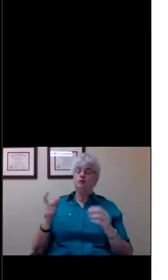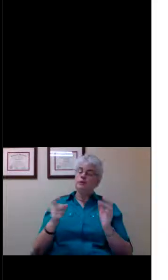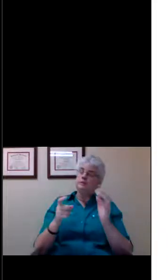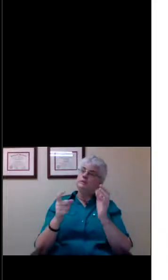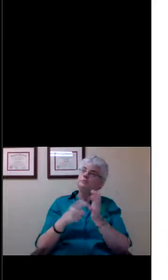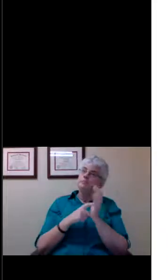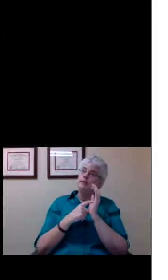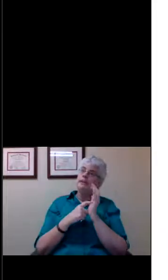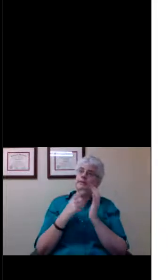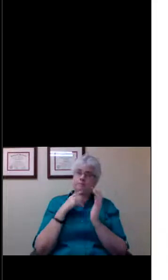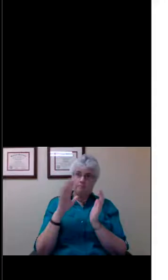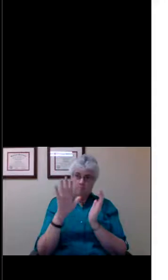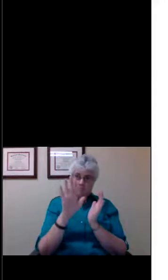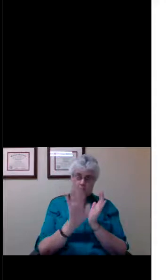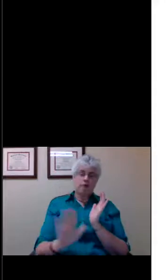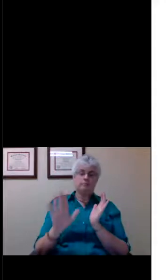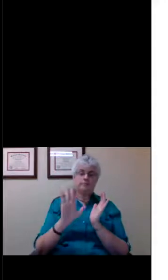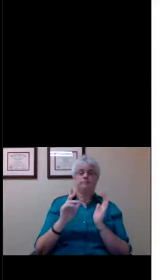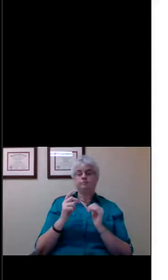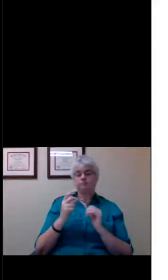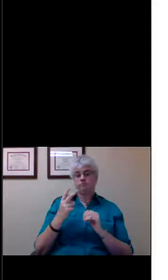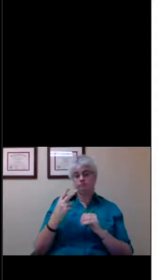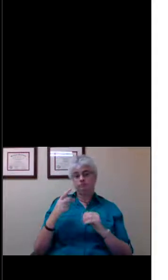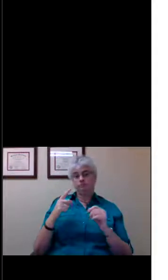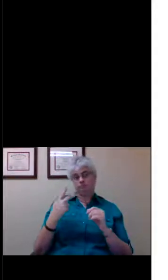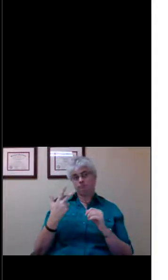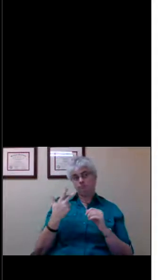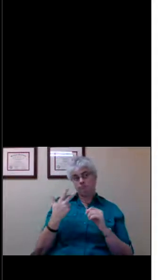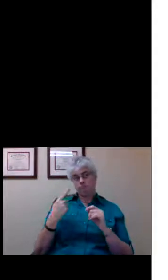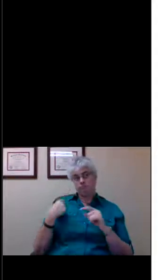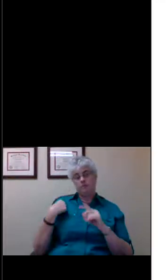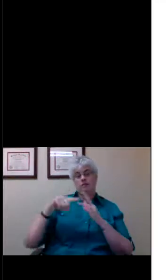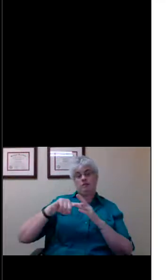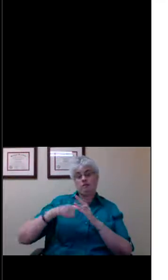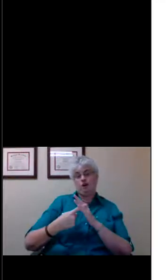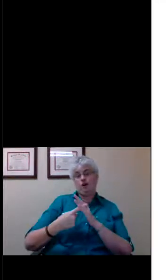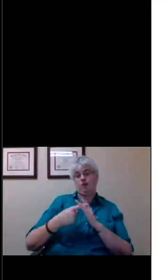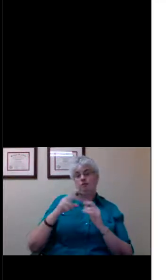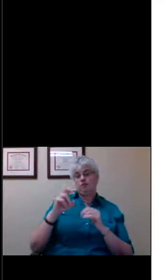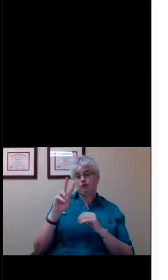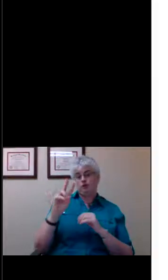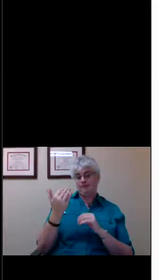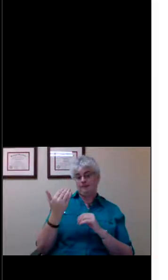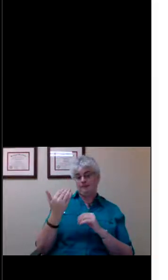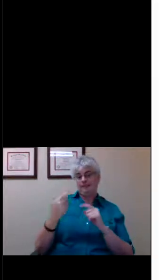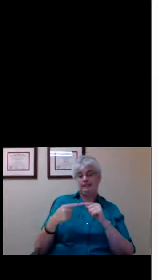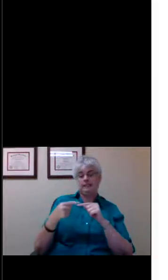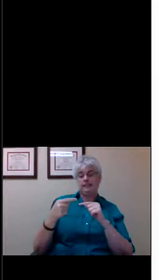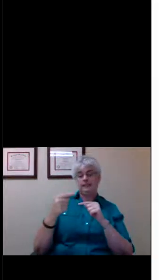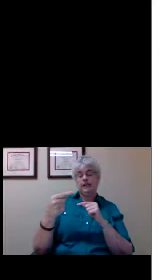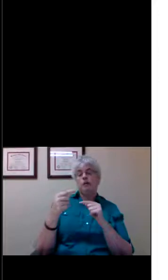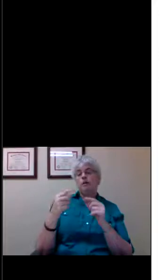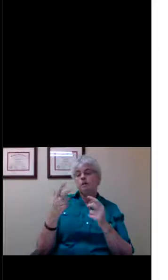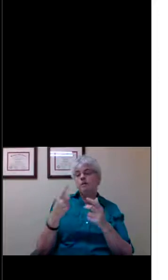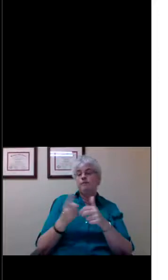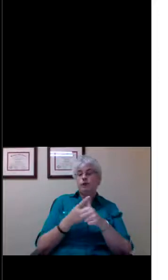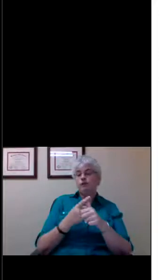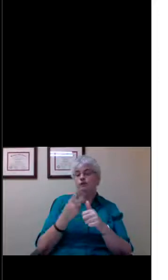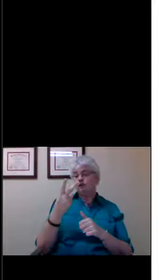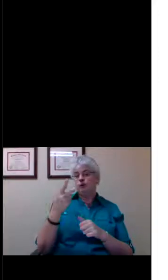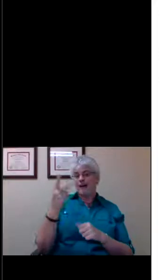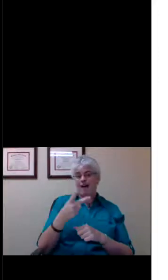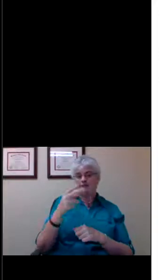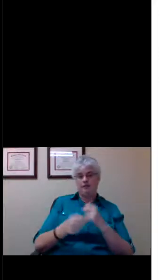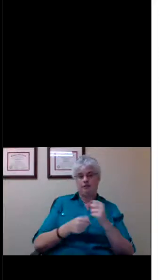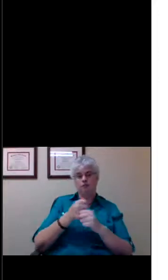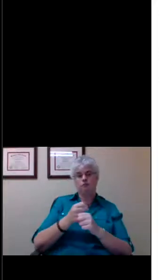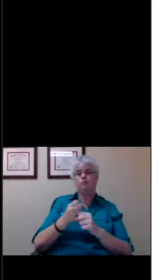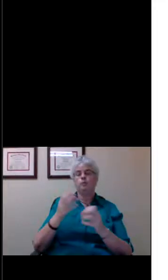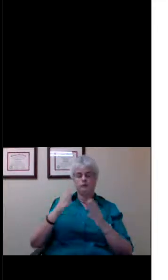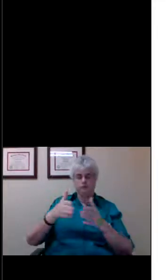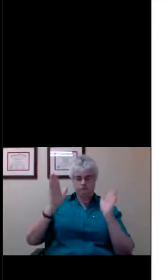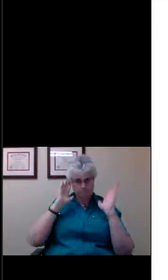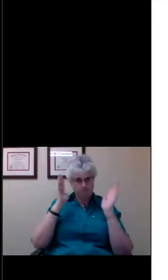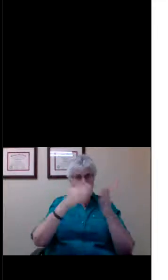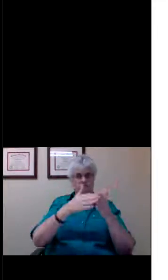our team did was it took about- we started about 2015, so the